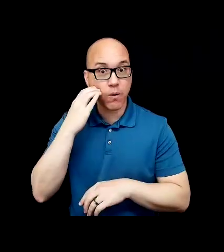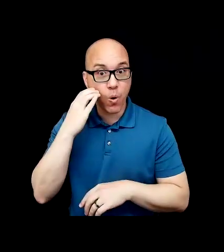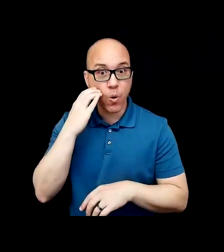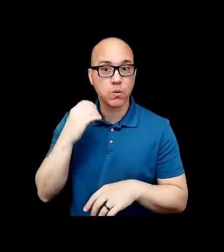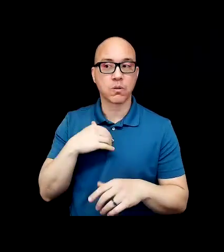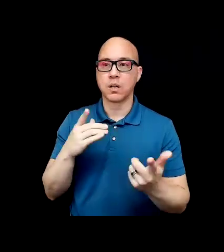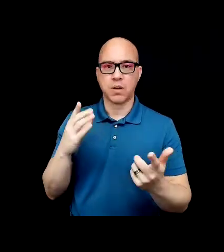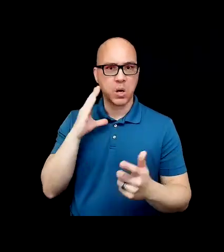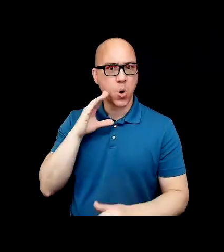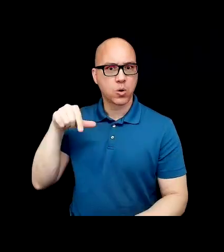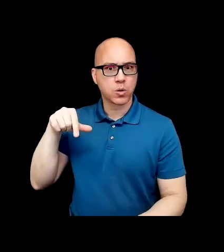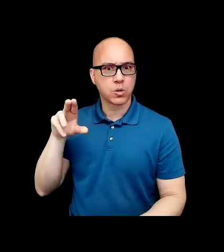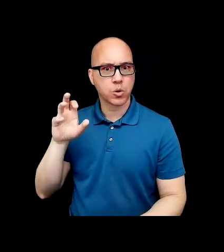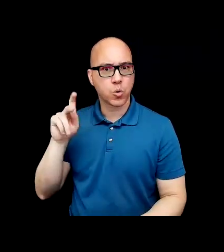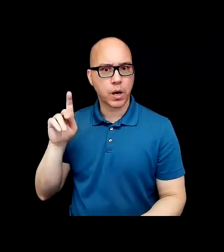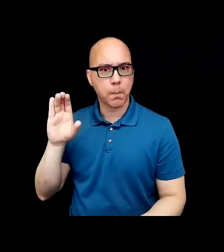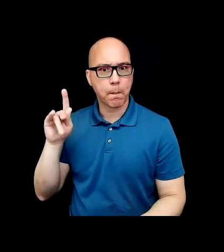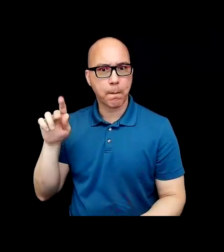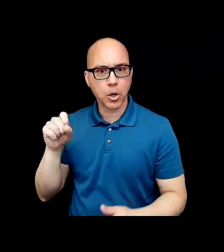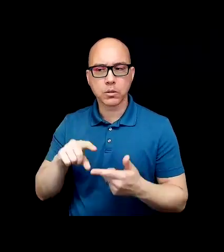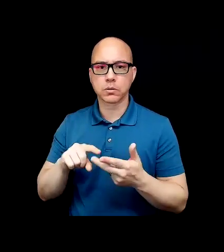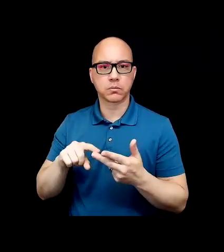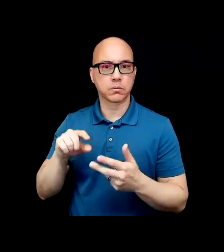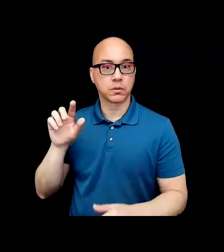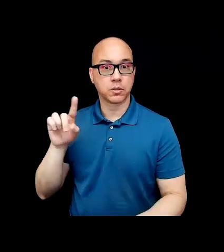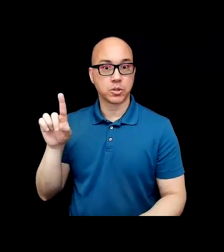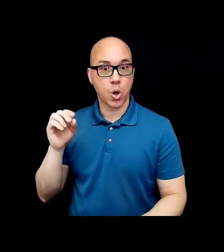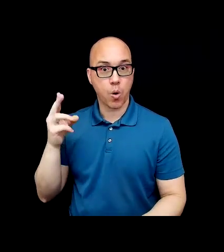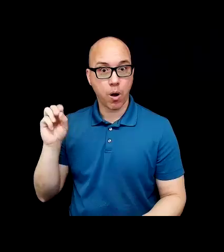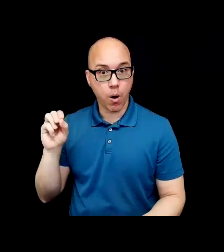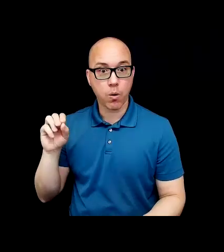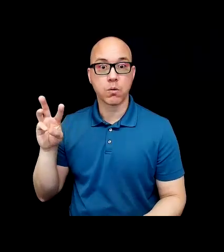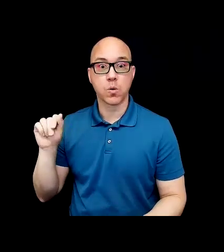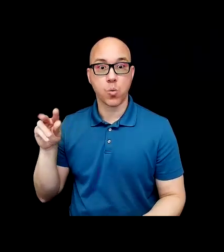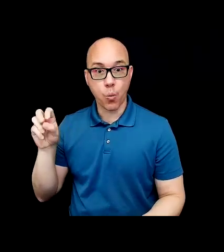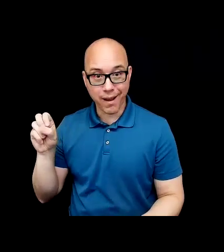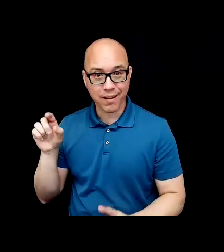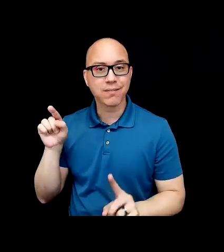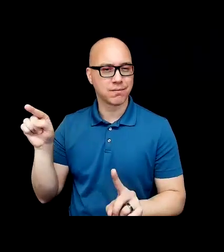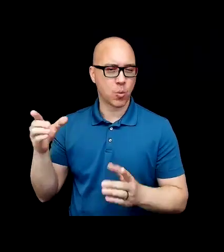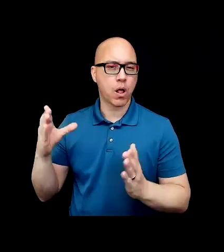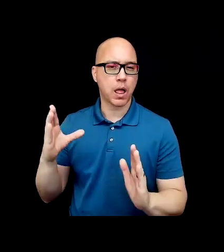accounting with a Cloud-based software, where they will allow you to take a picture of your